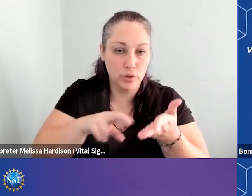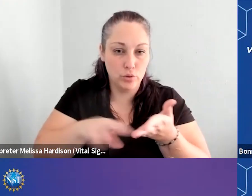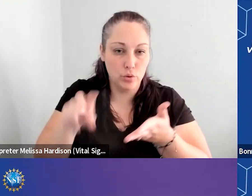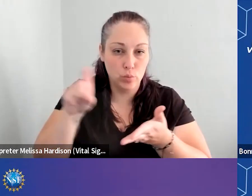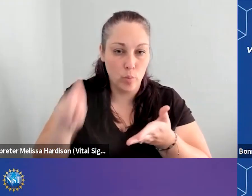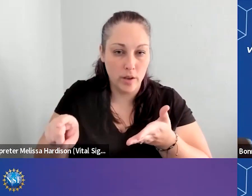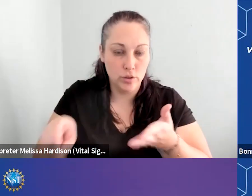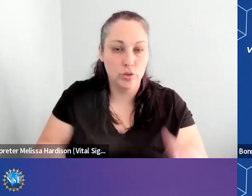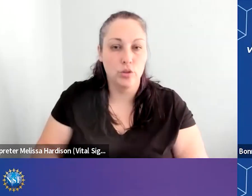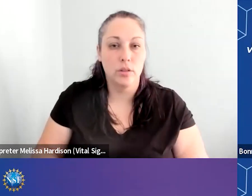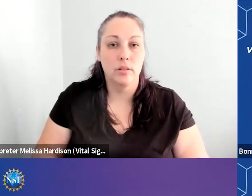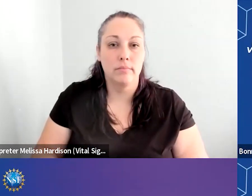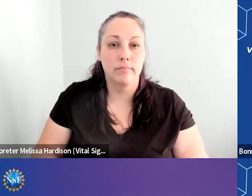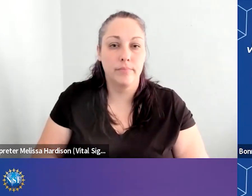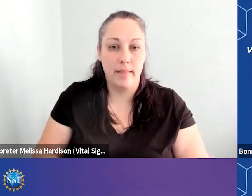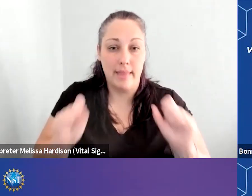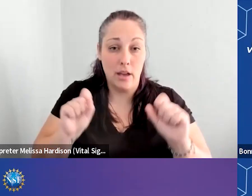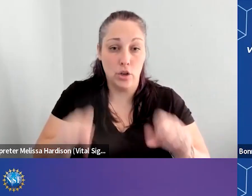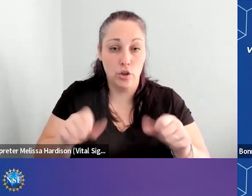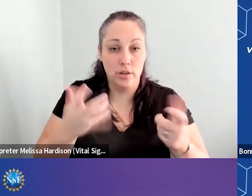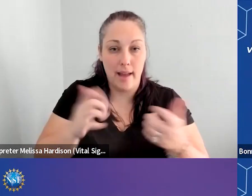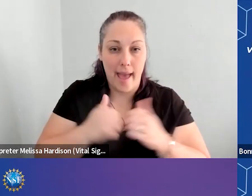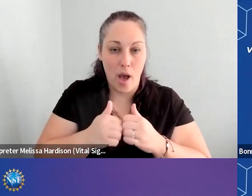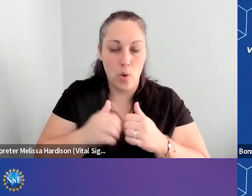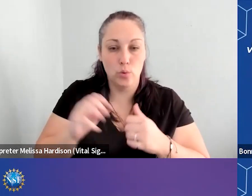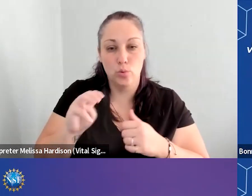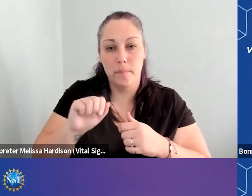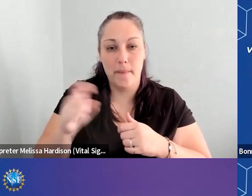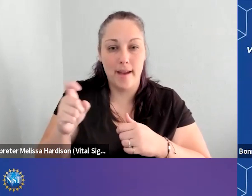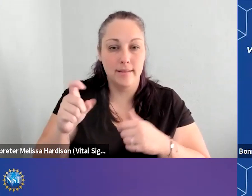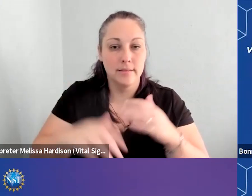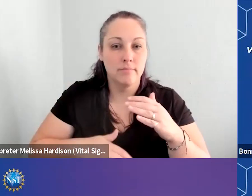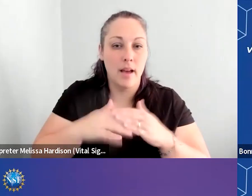at how do we maximize student success regardless of the age group of whatever population?